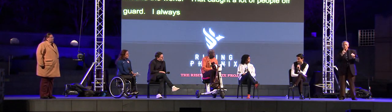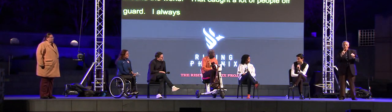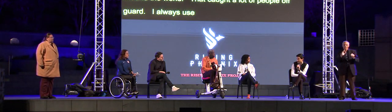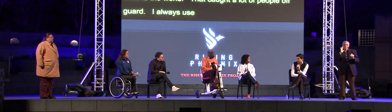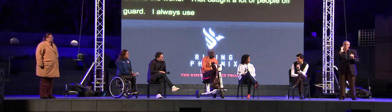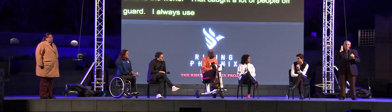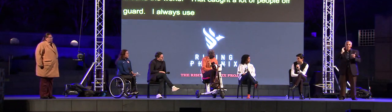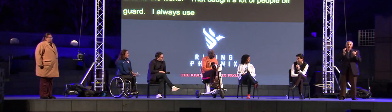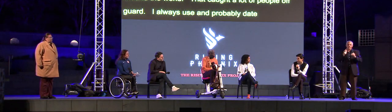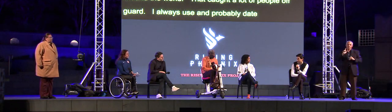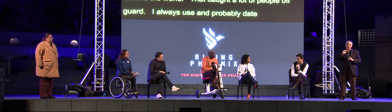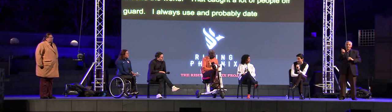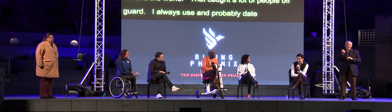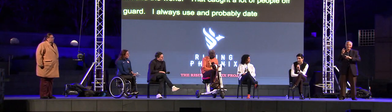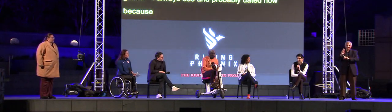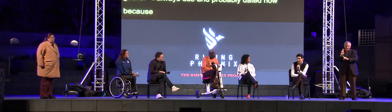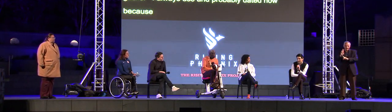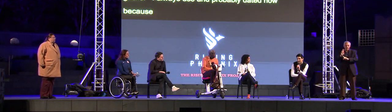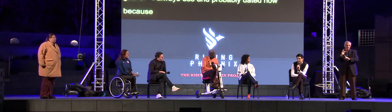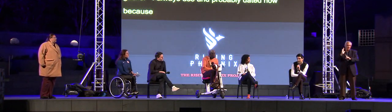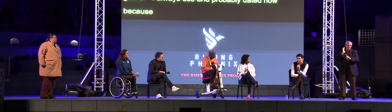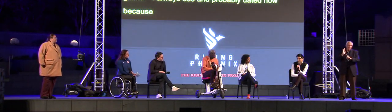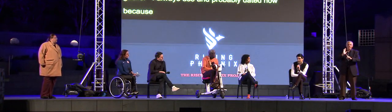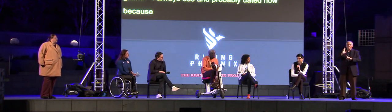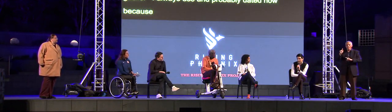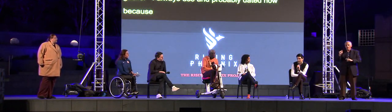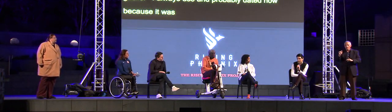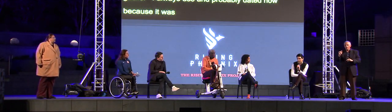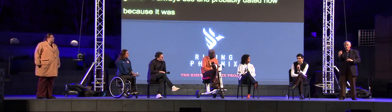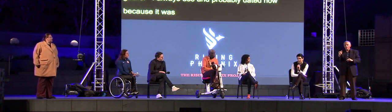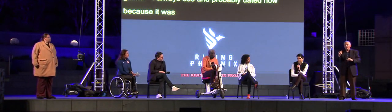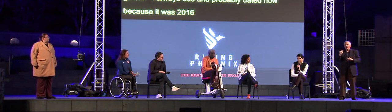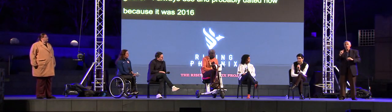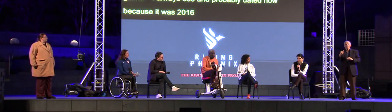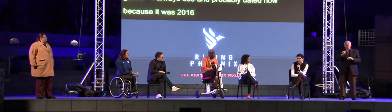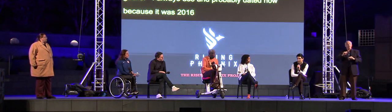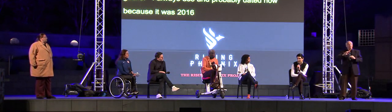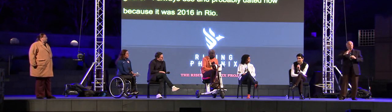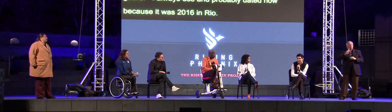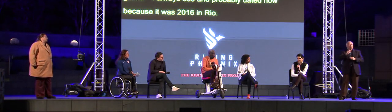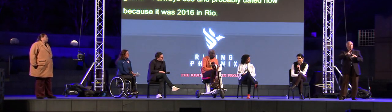because it was 2016, in Rio-- the Paralympics sold more tickets